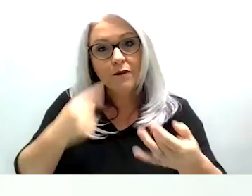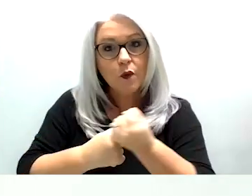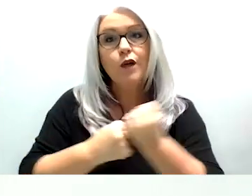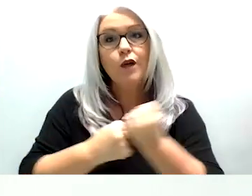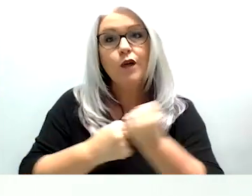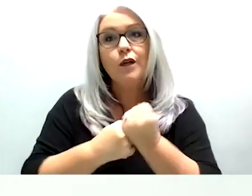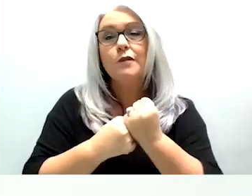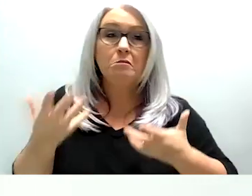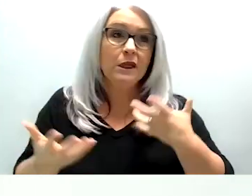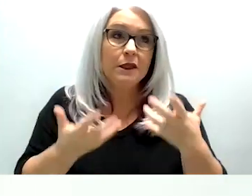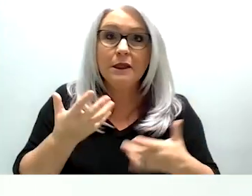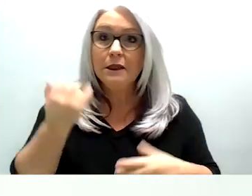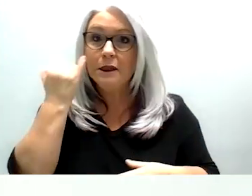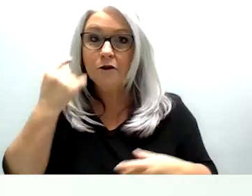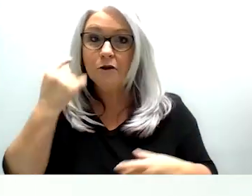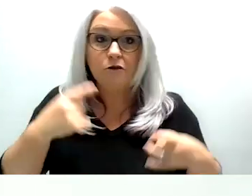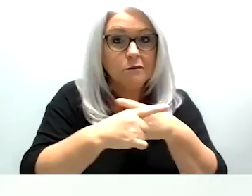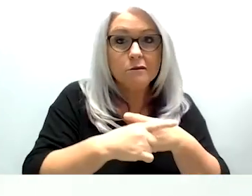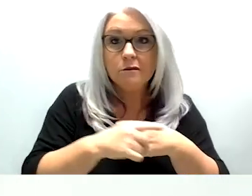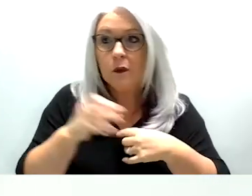should there be, you know, any kind of i or push back for